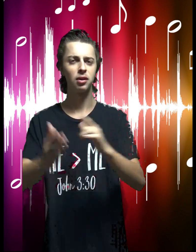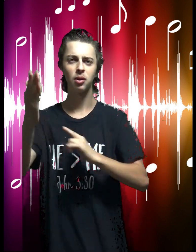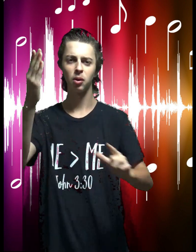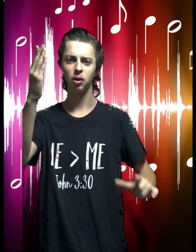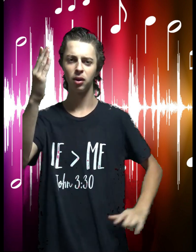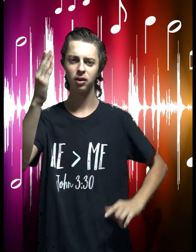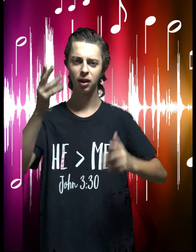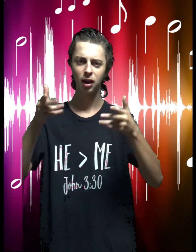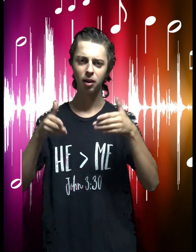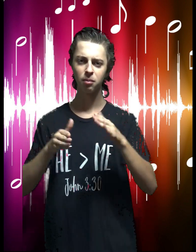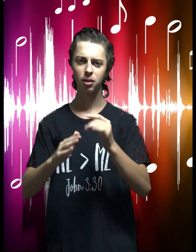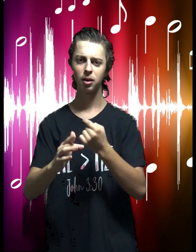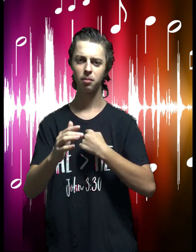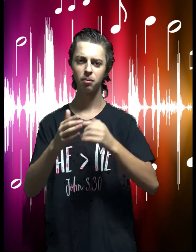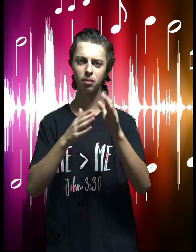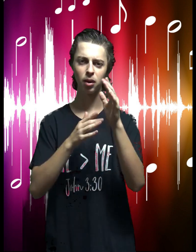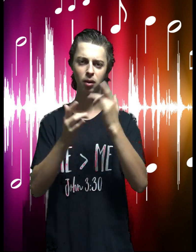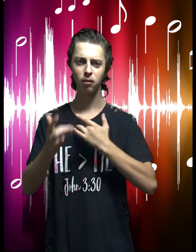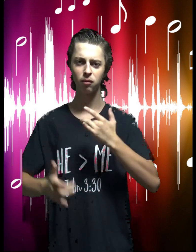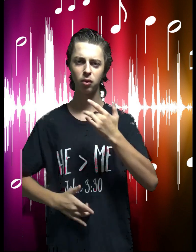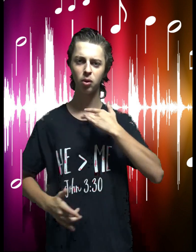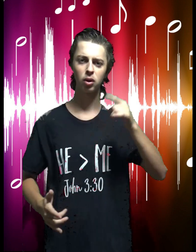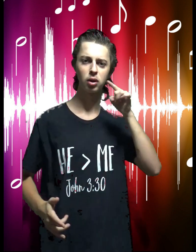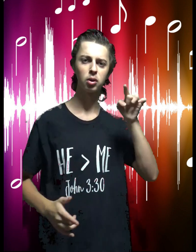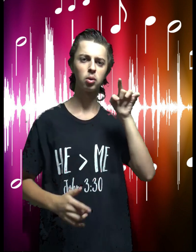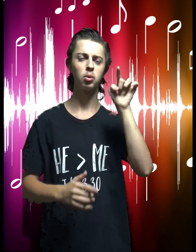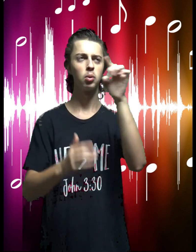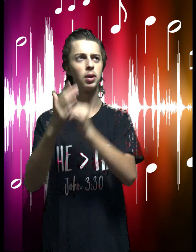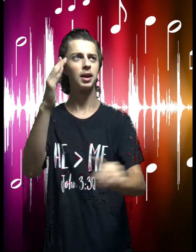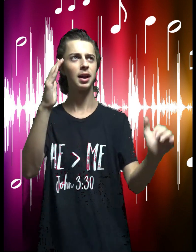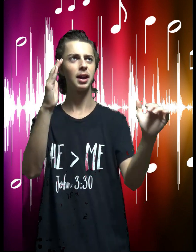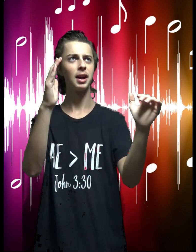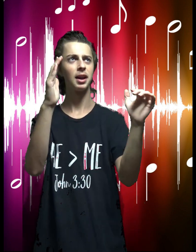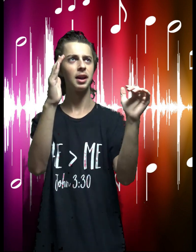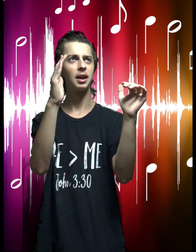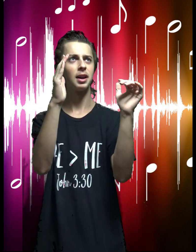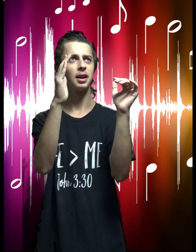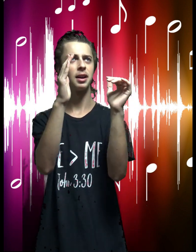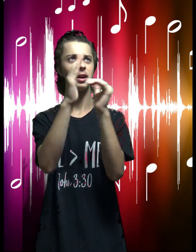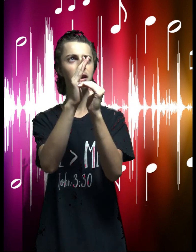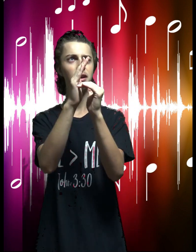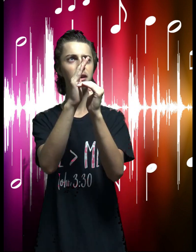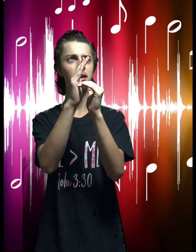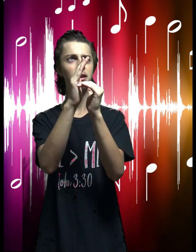Lord, let me burn for You again